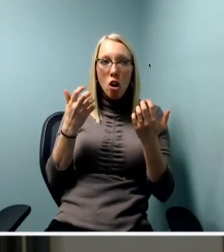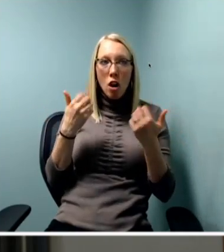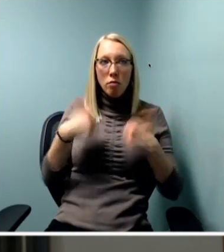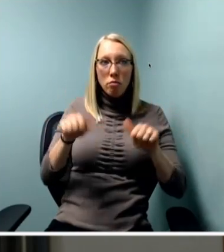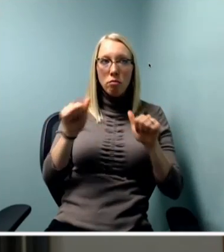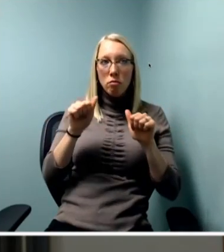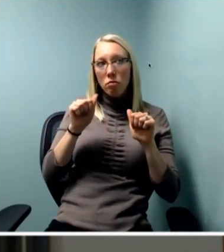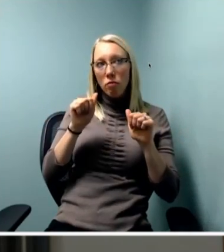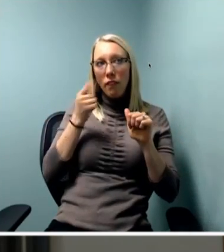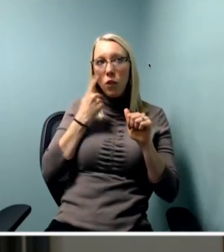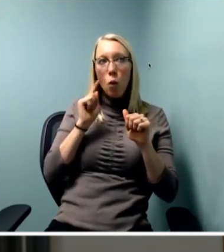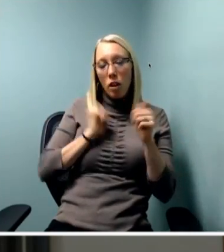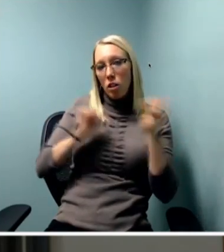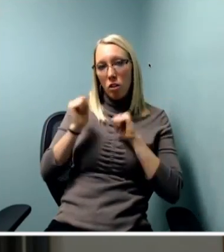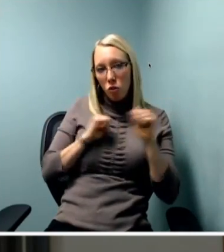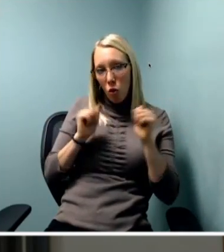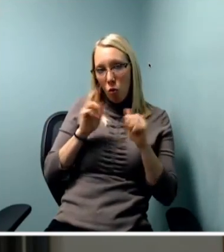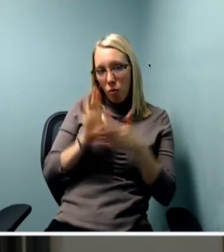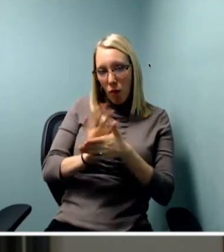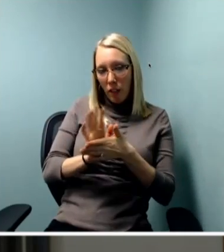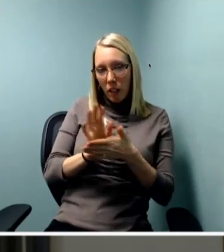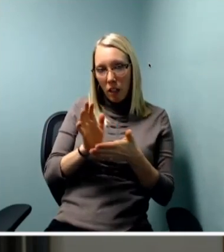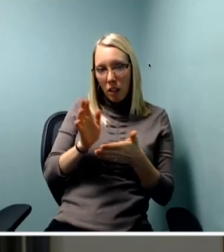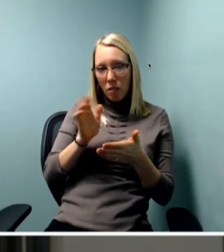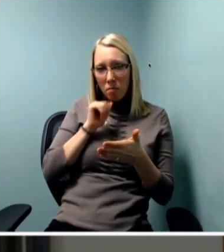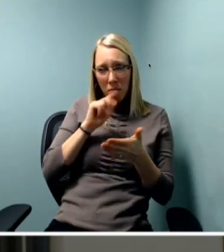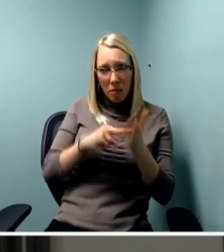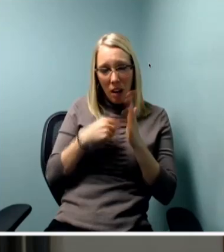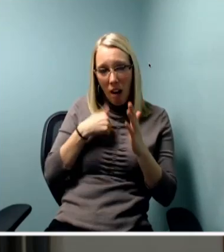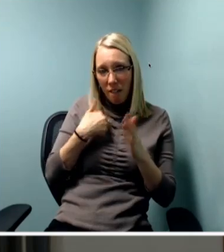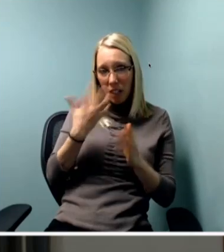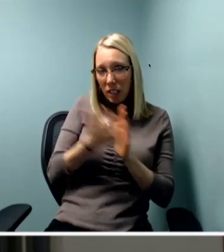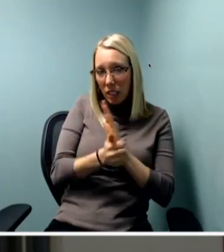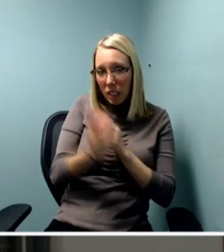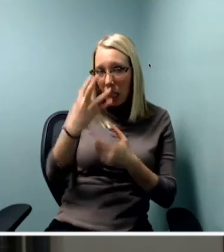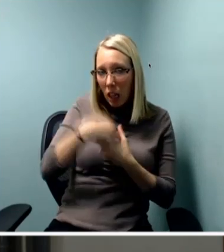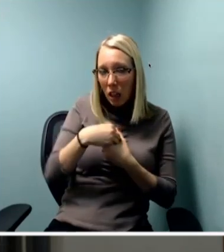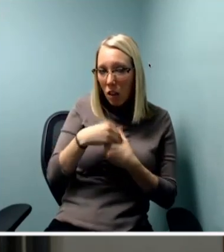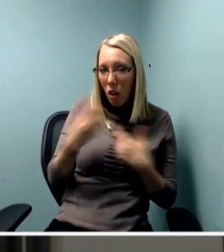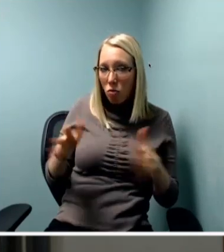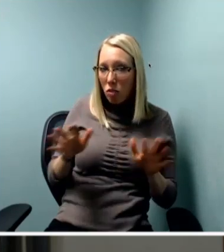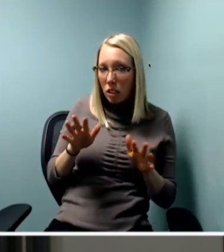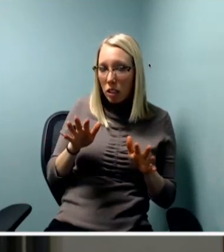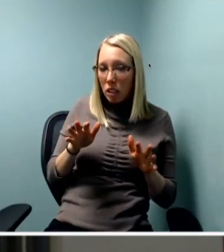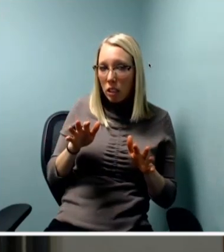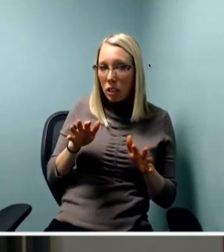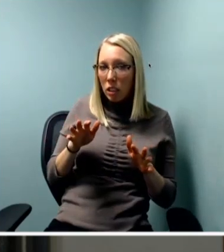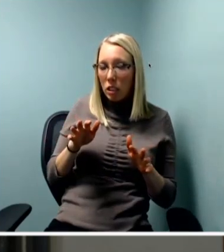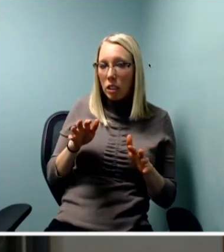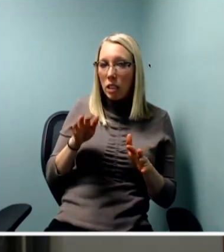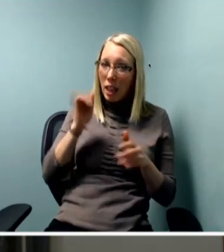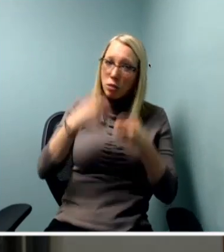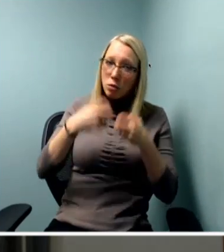doesn't mean I have the skill to do it. Y'know? And this is a problem